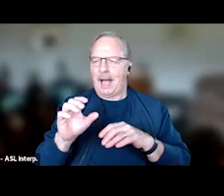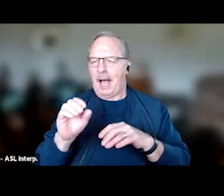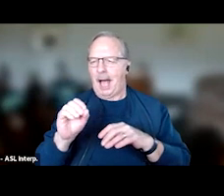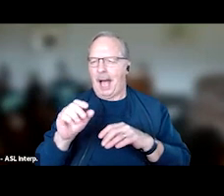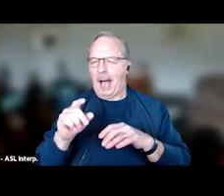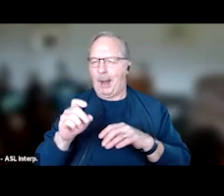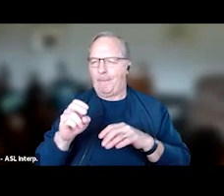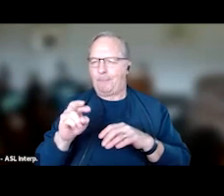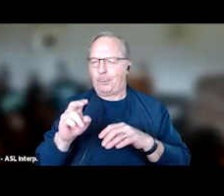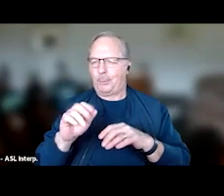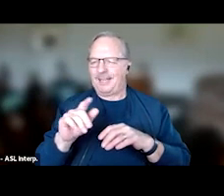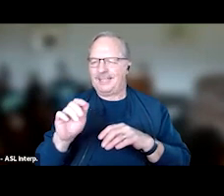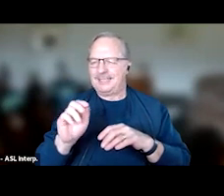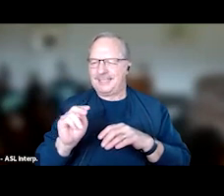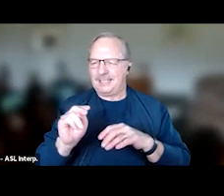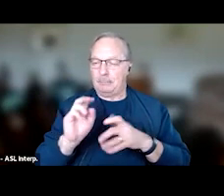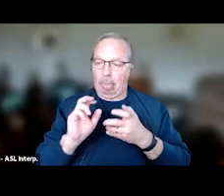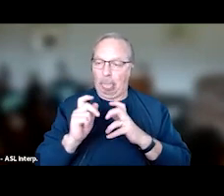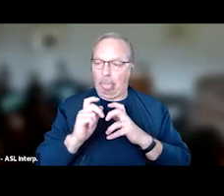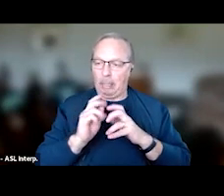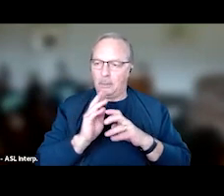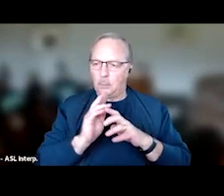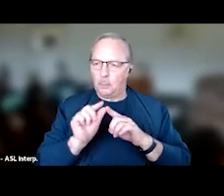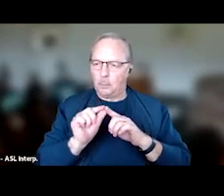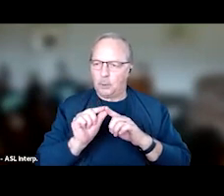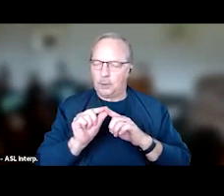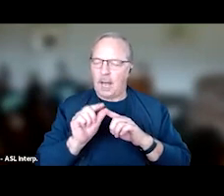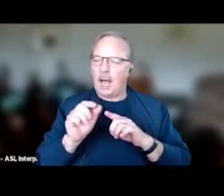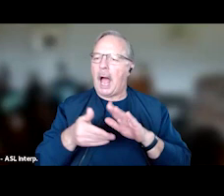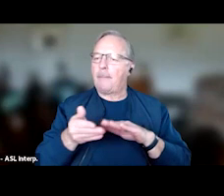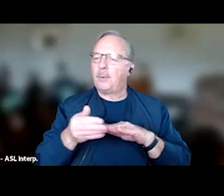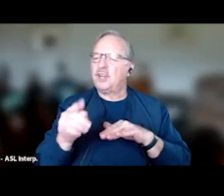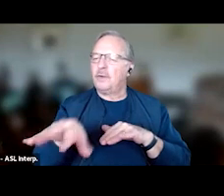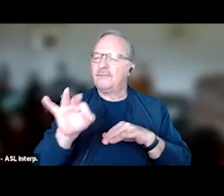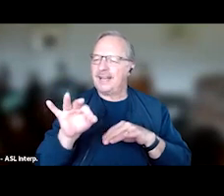Sorry, I'm flopping my words, operationalizing your findings when you do a community assessment.